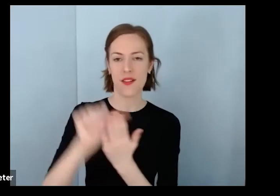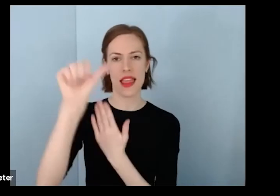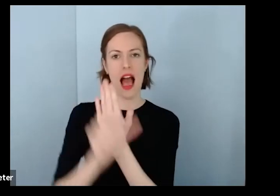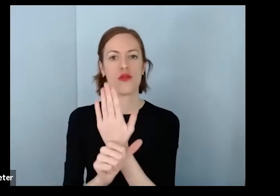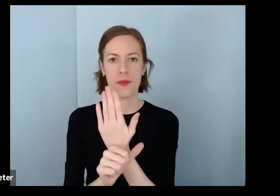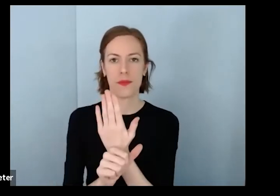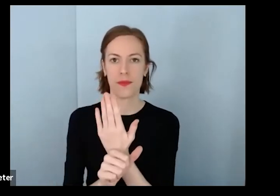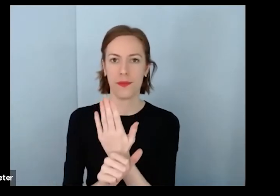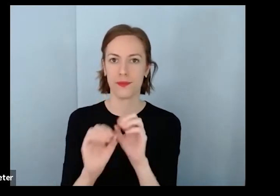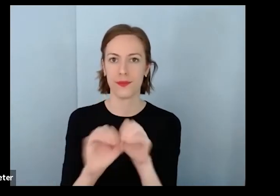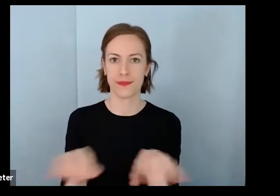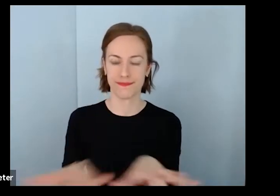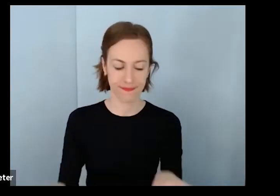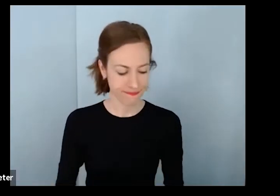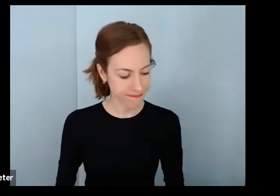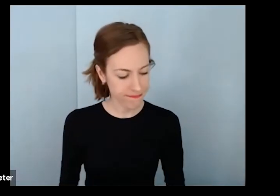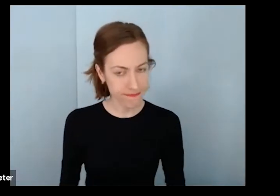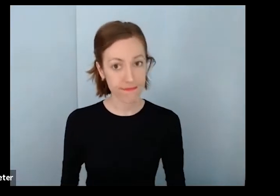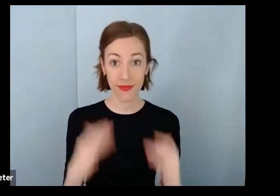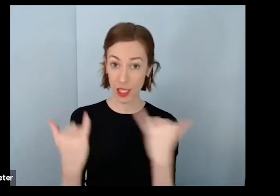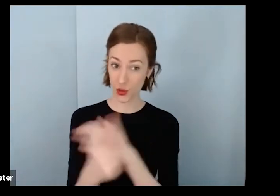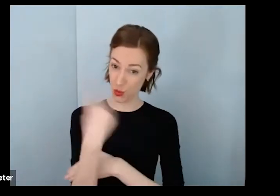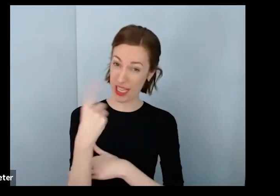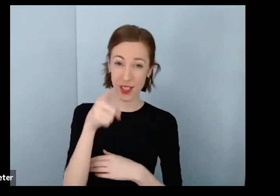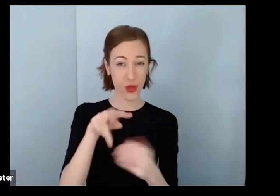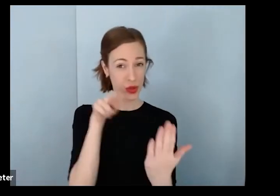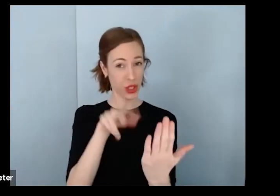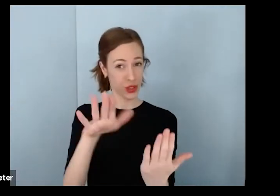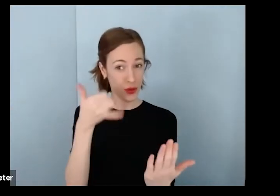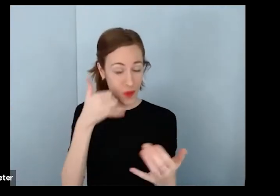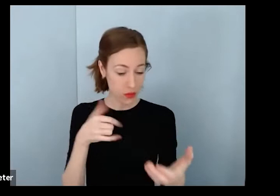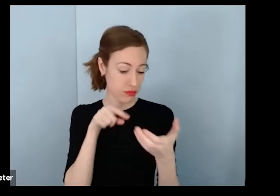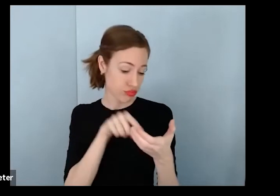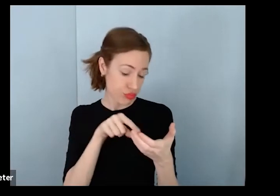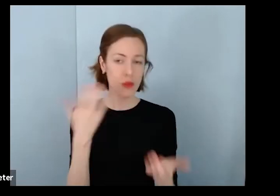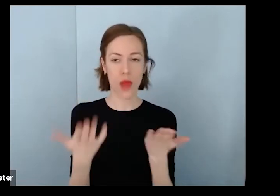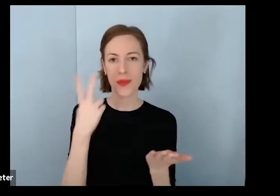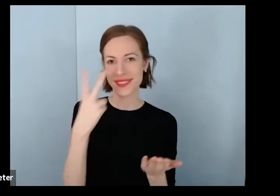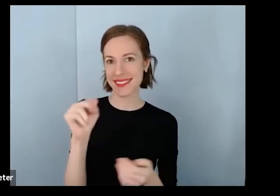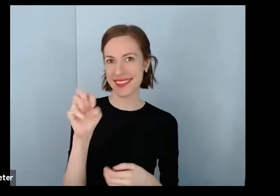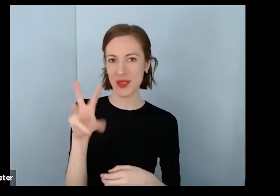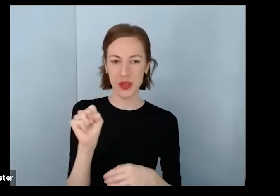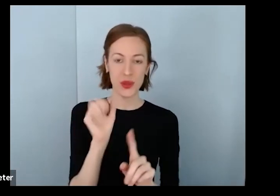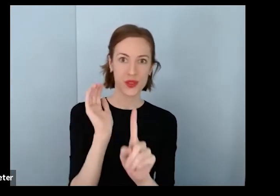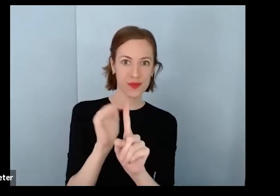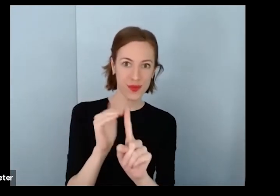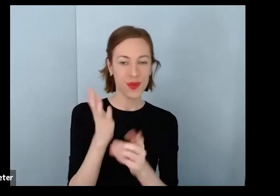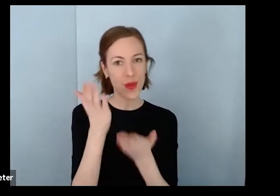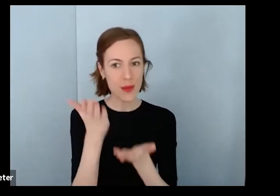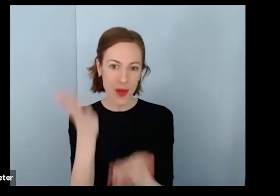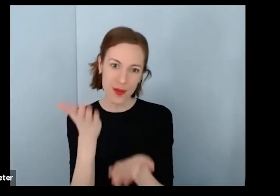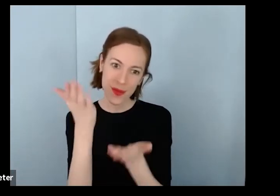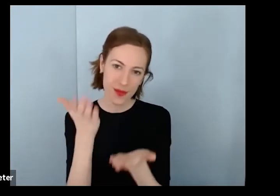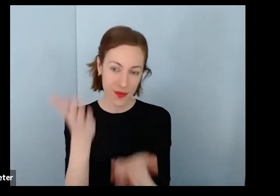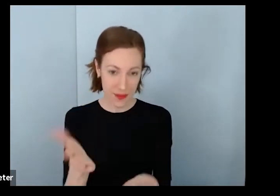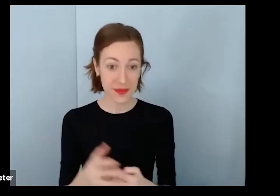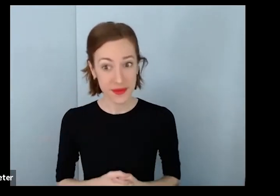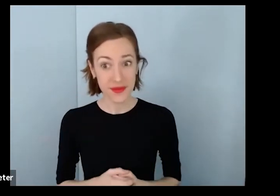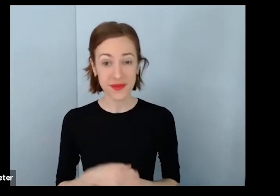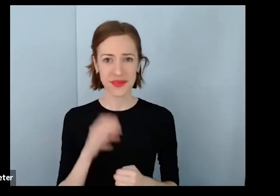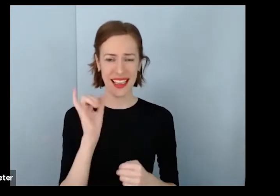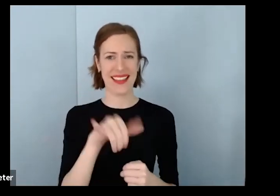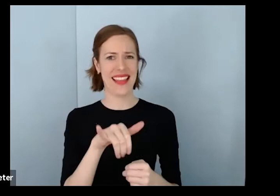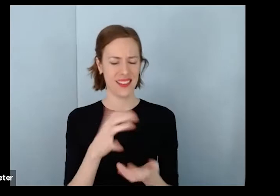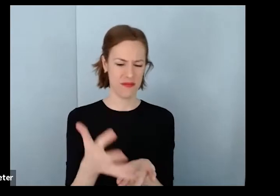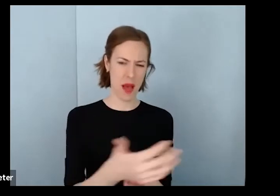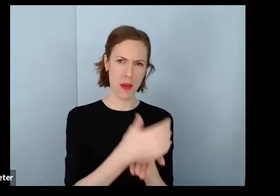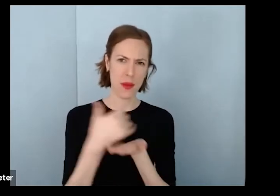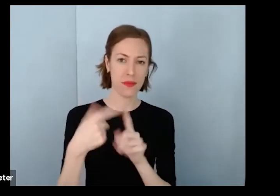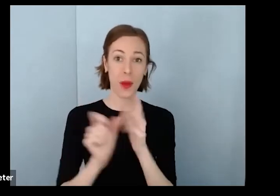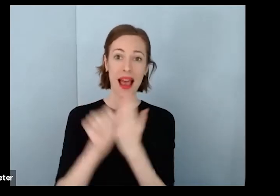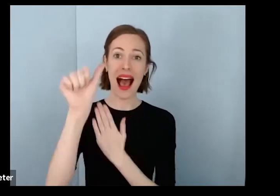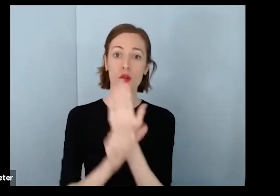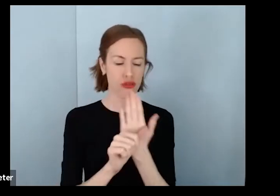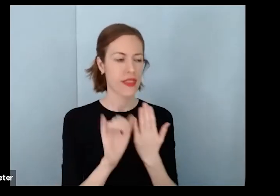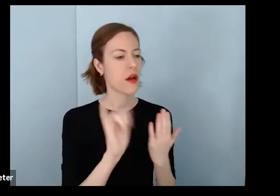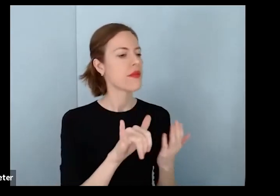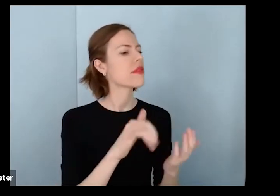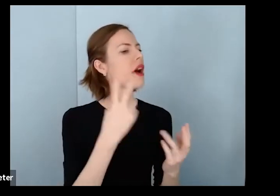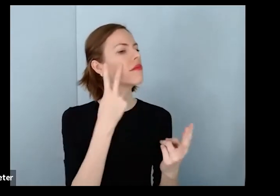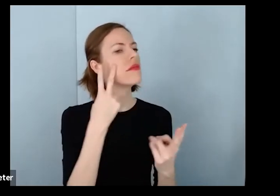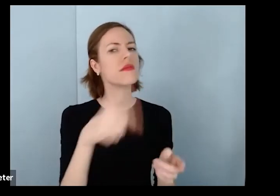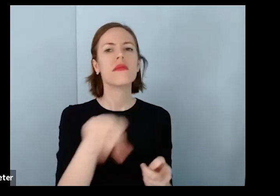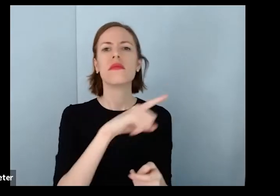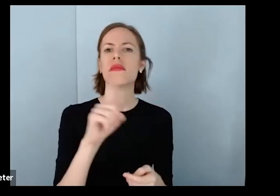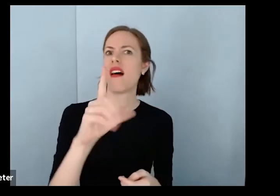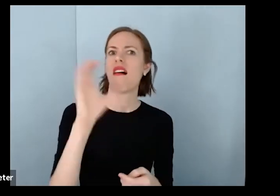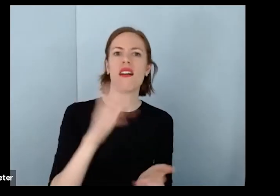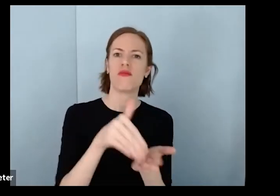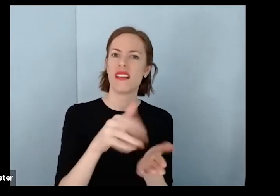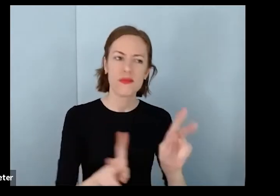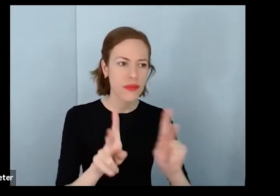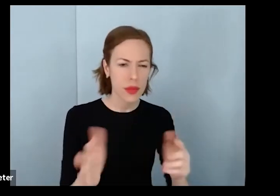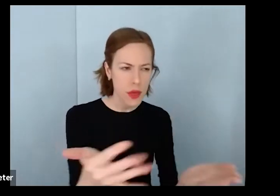If you look at your phone today, you probably encountered a news recommender these algorithms observe the behavior of hundreds of millions of people, and suggest to us what to read these lists are delivered to our email inbox there in the background of